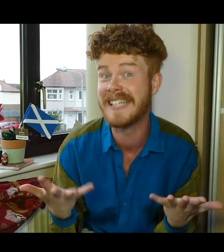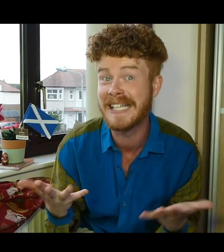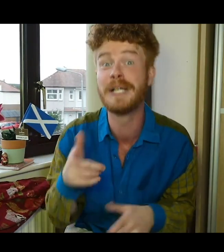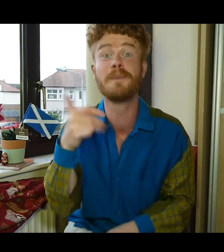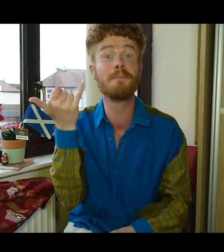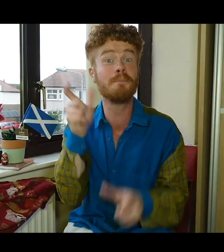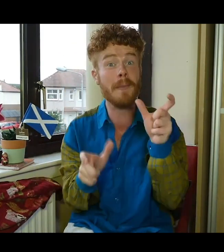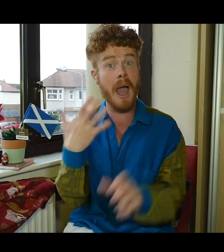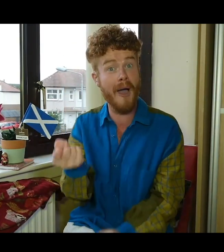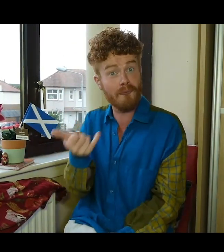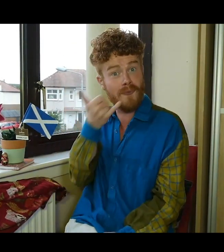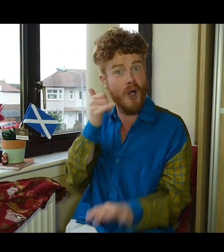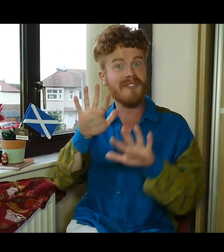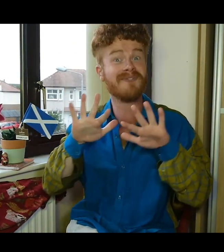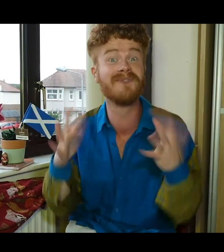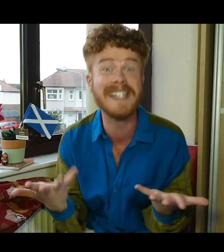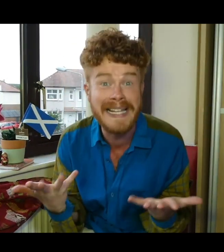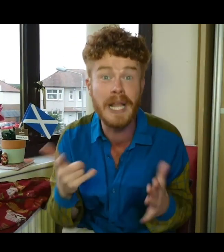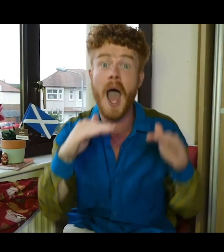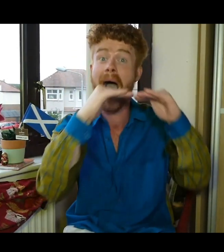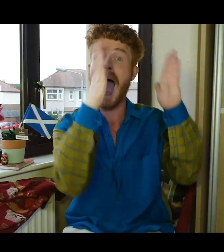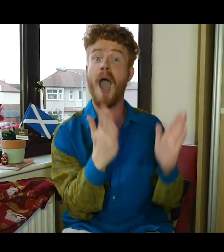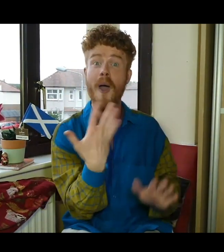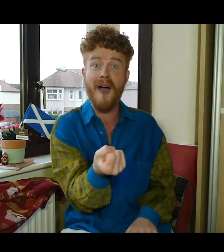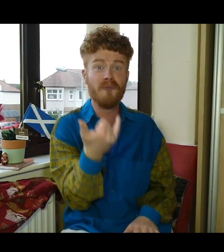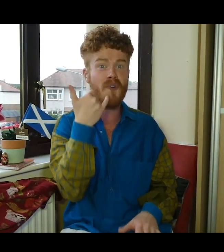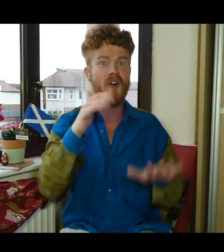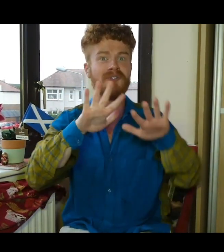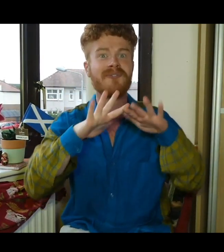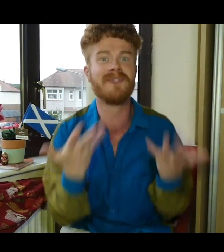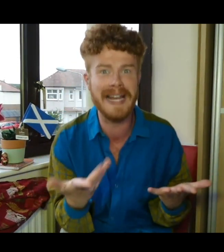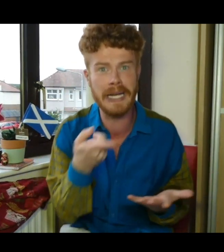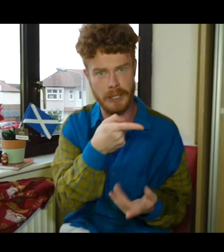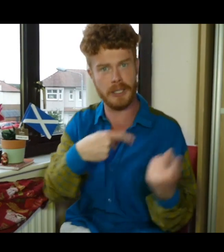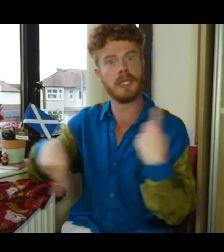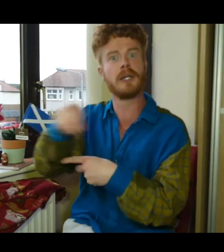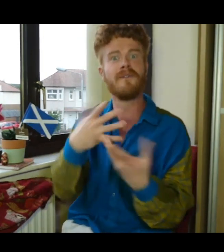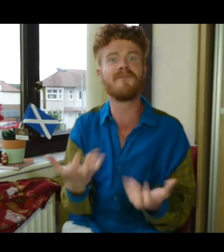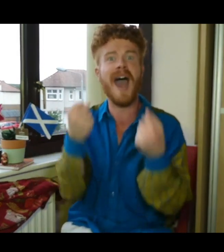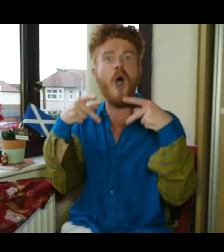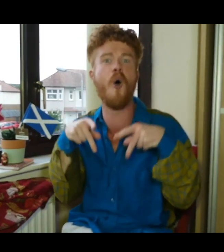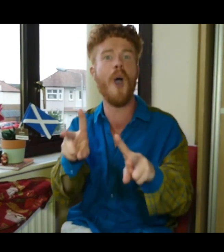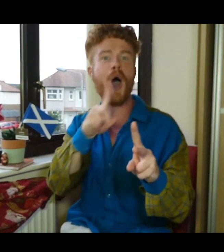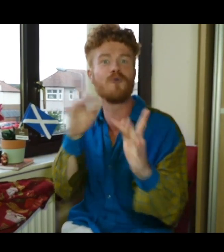Some people didn't even have phones in their houses, so they found their own way to keep in touch with each other, but they had to do it at night